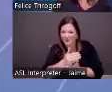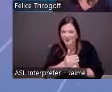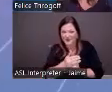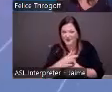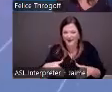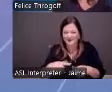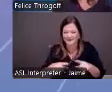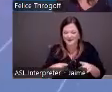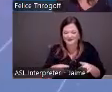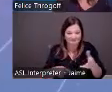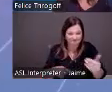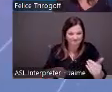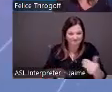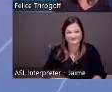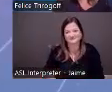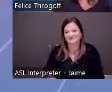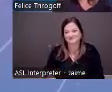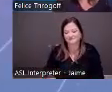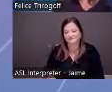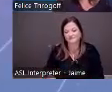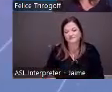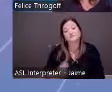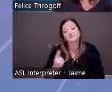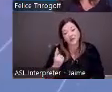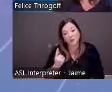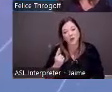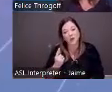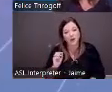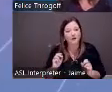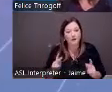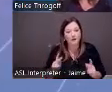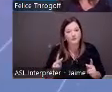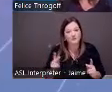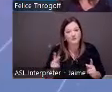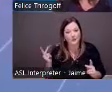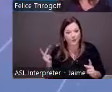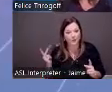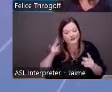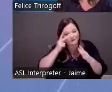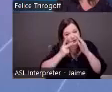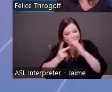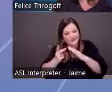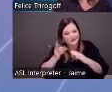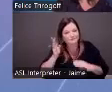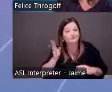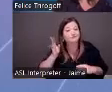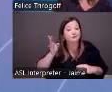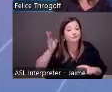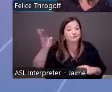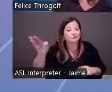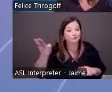Sure. So one of the opportunities that we are foreseeing in even future years of the current project